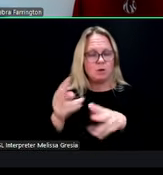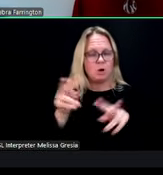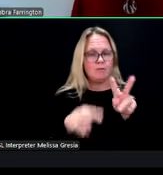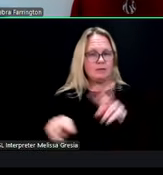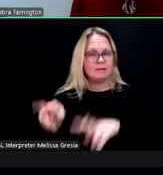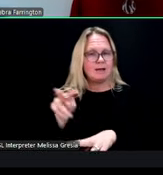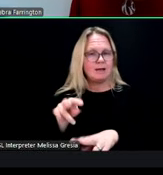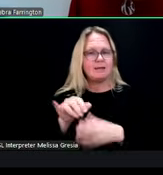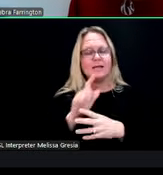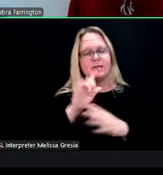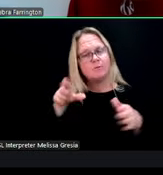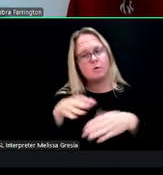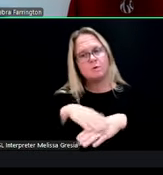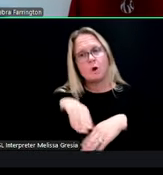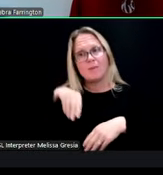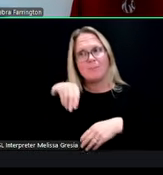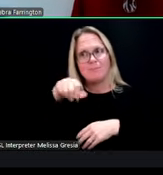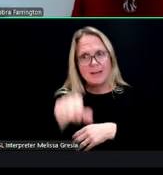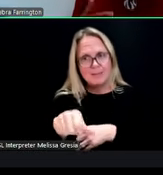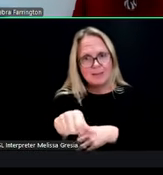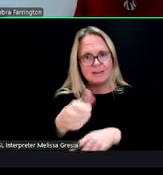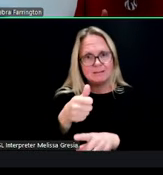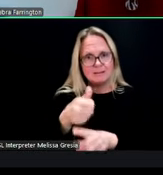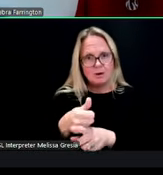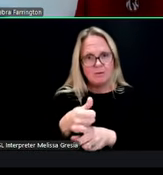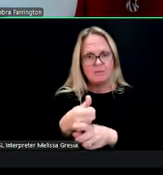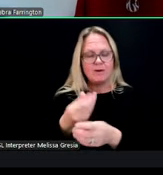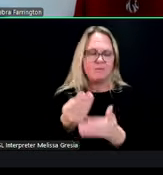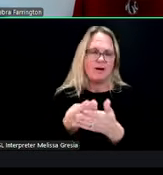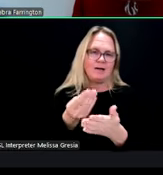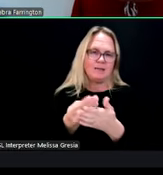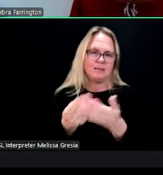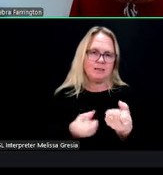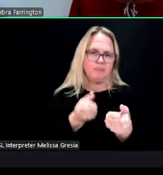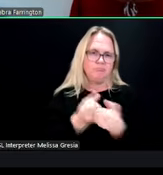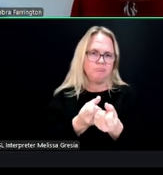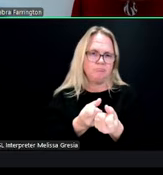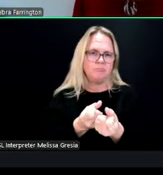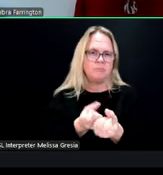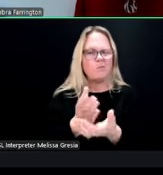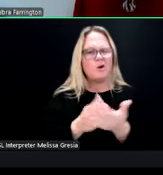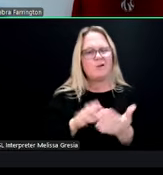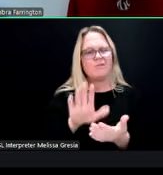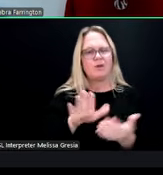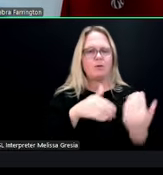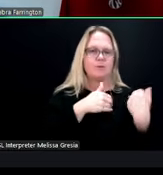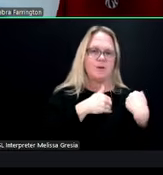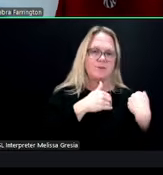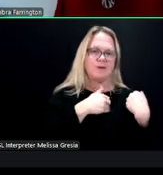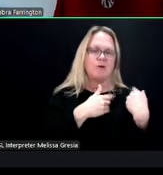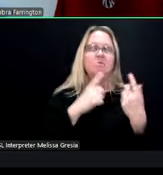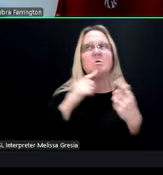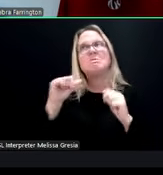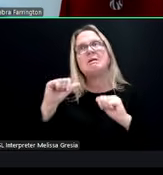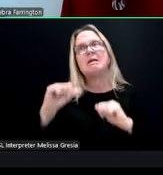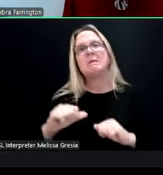the actual payment um and financing part of their responsibilities. So being able to receive funds